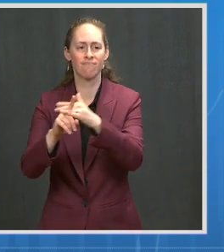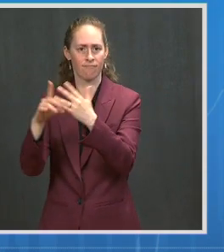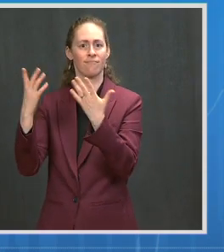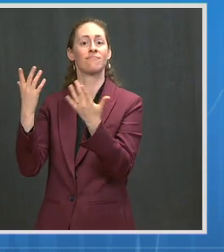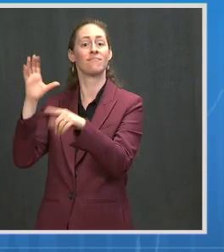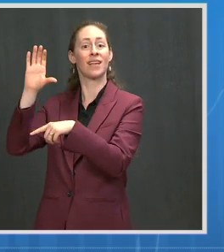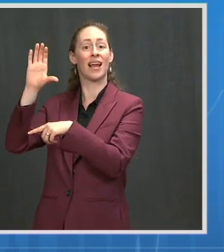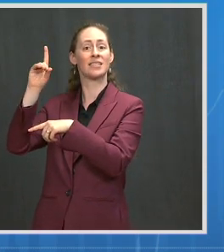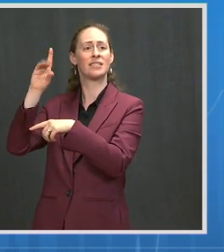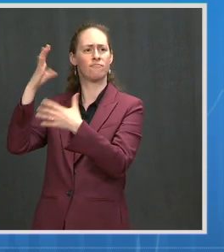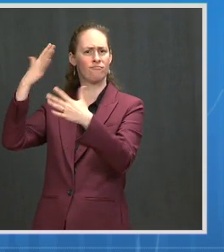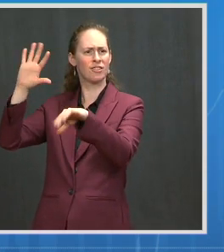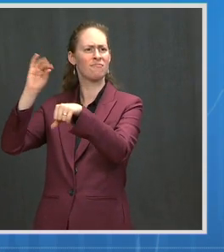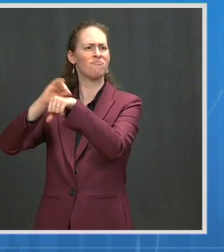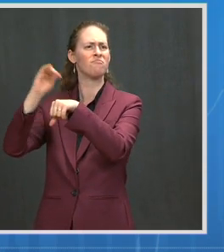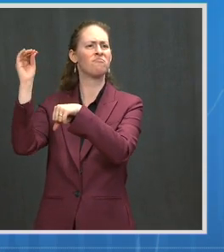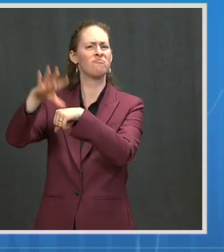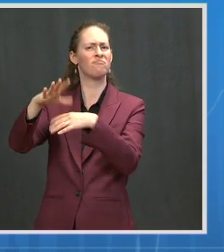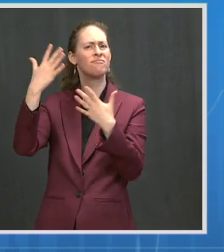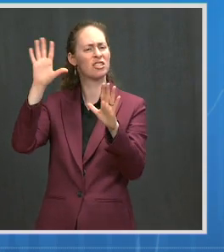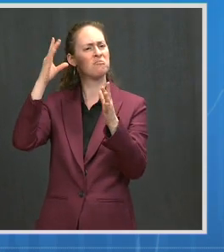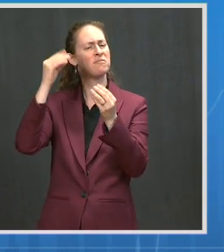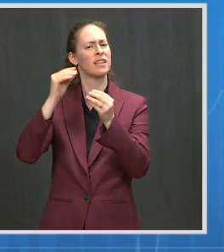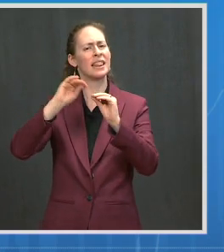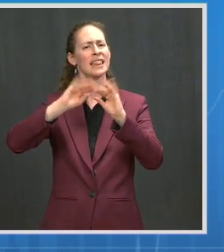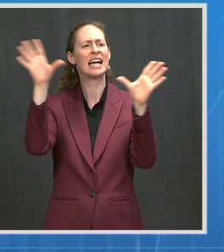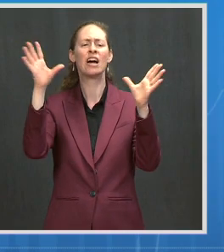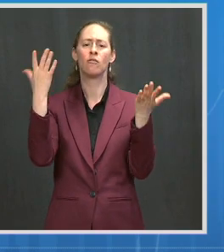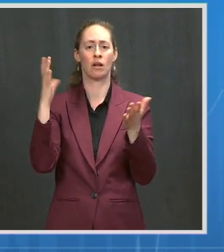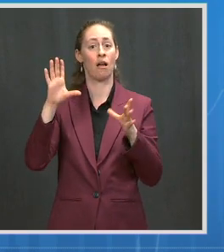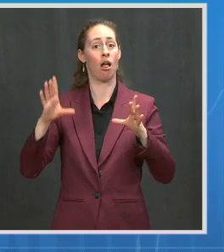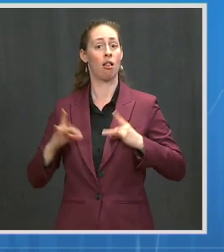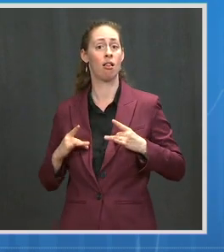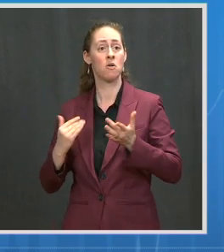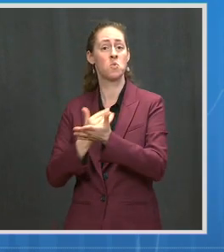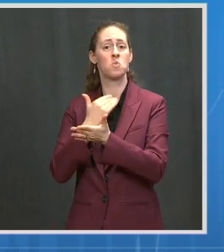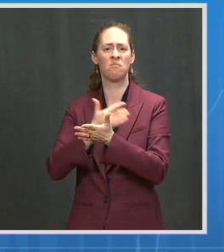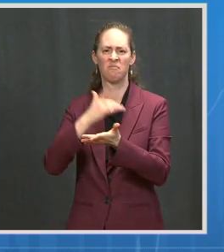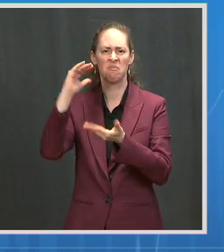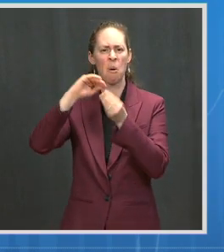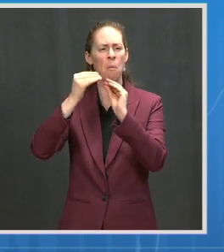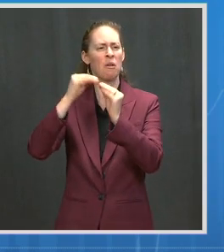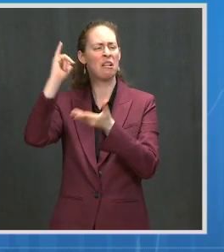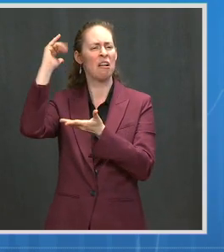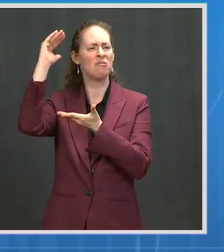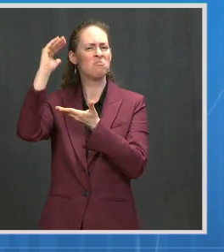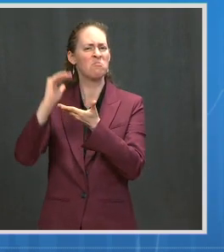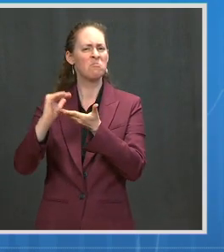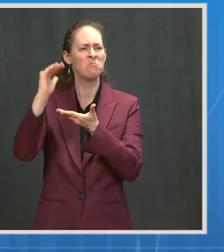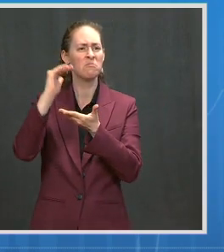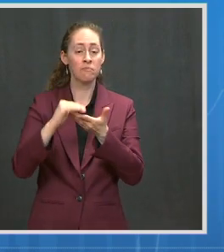and have not been this low since spring of last year. Hospital admissions are down, deaths are down,